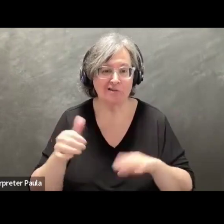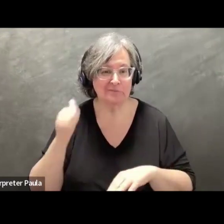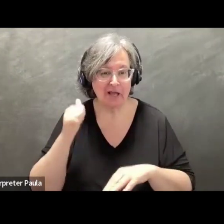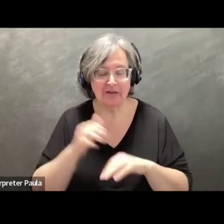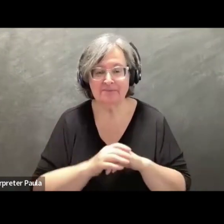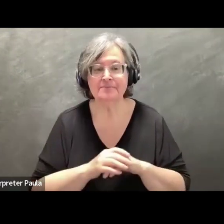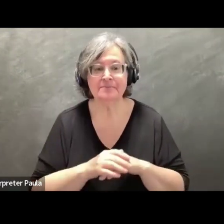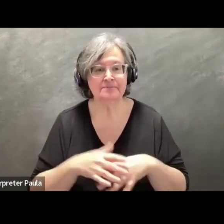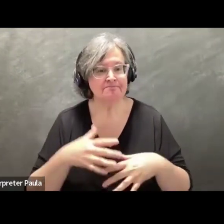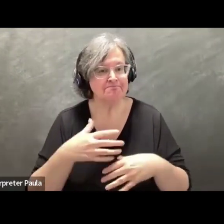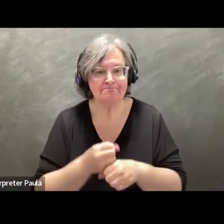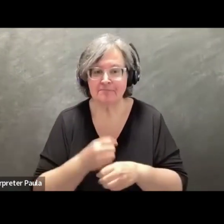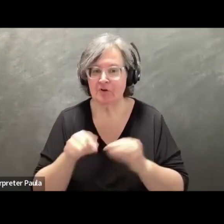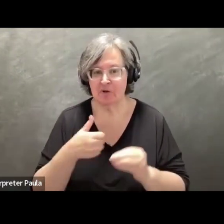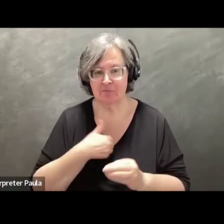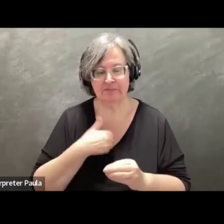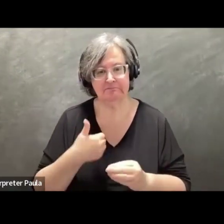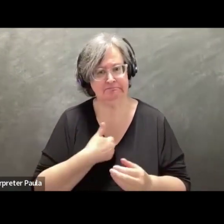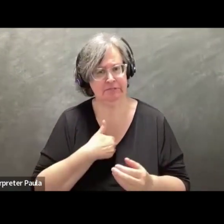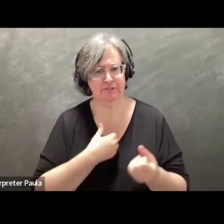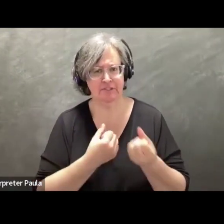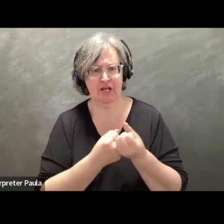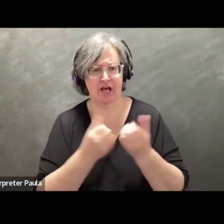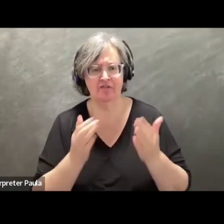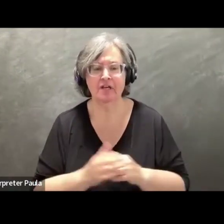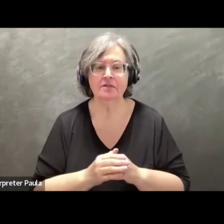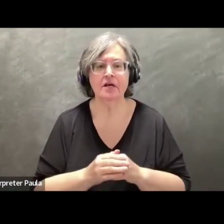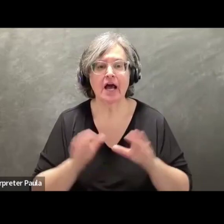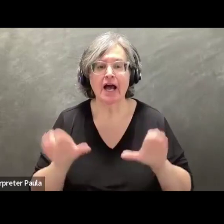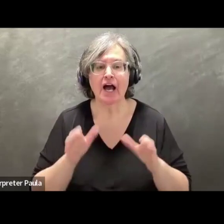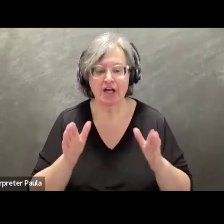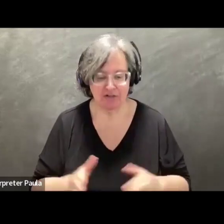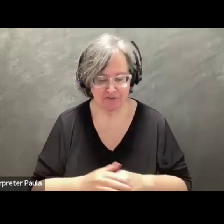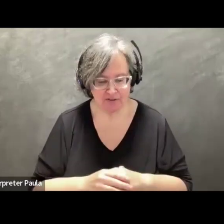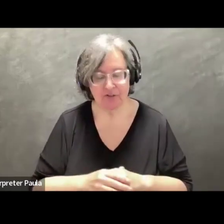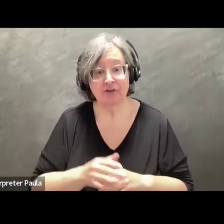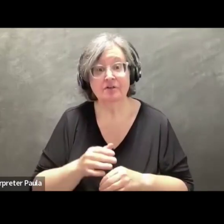me. I am an advocate activist, a pet parent of two dogs and a